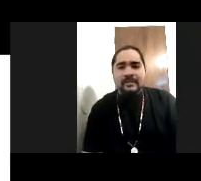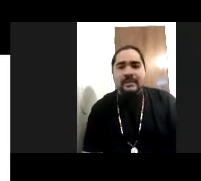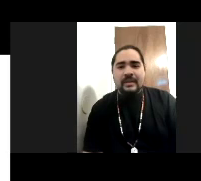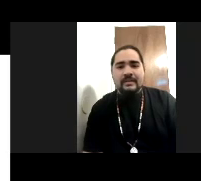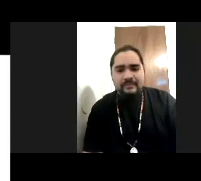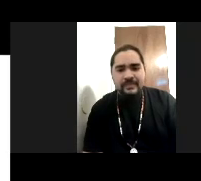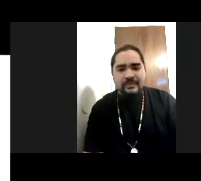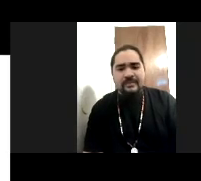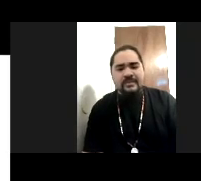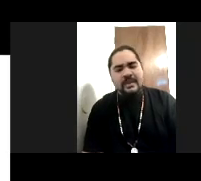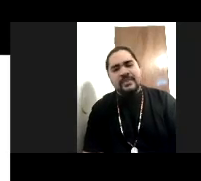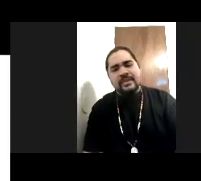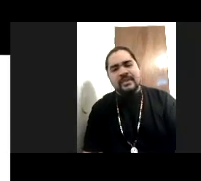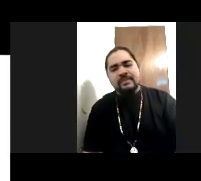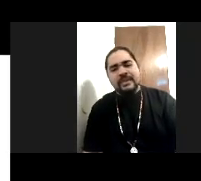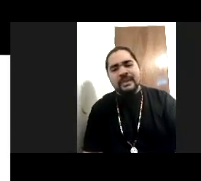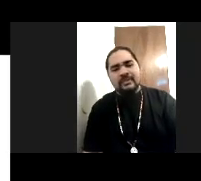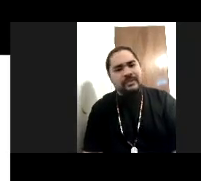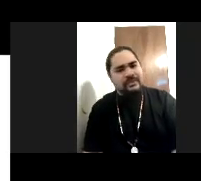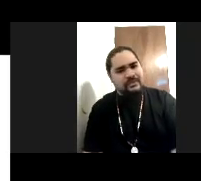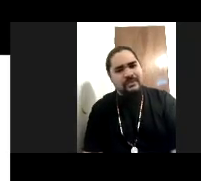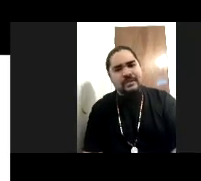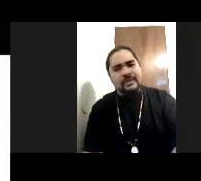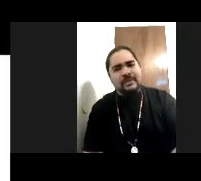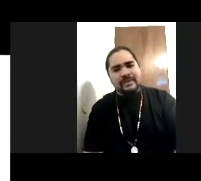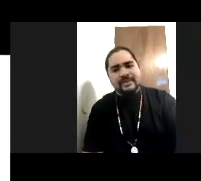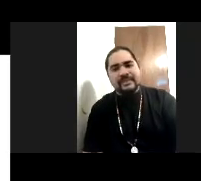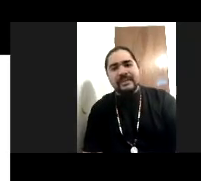And I think that would be like, really cool. What do you think about that